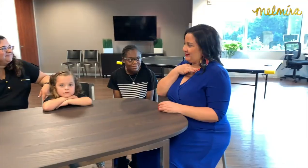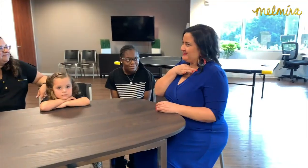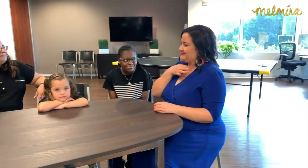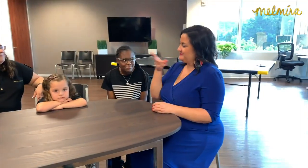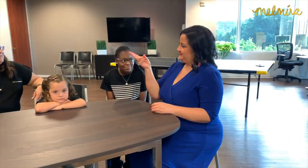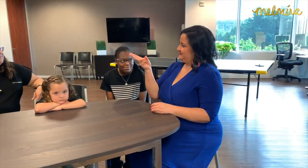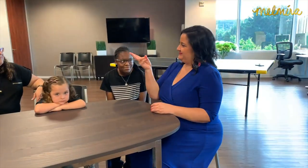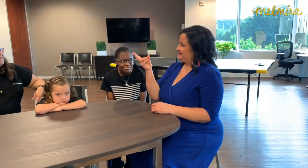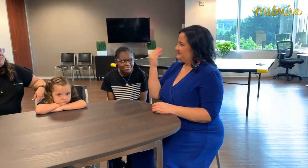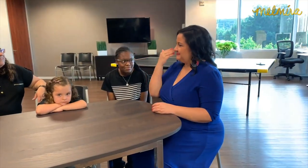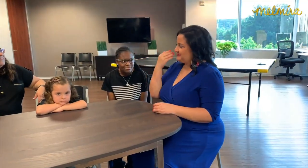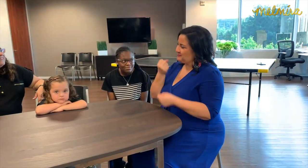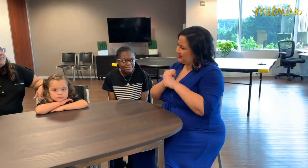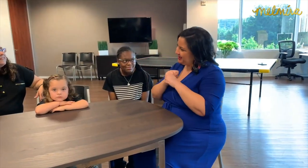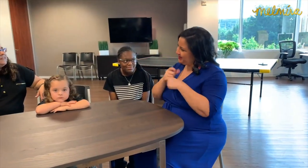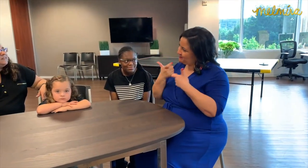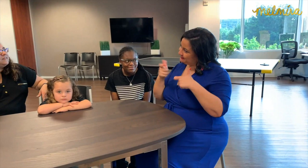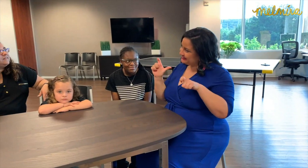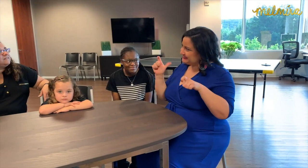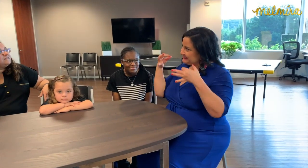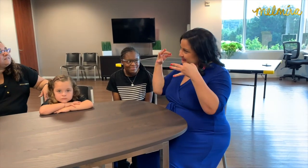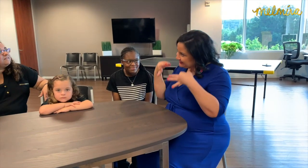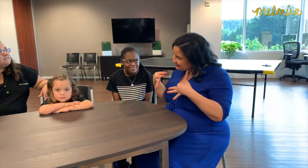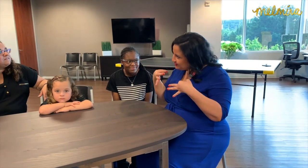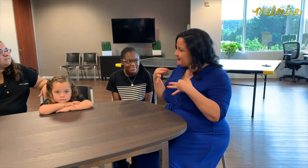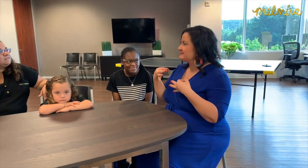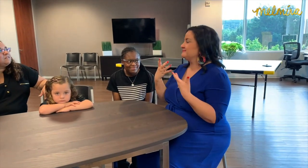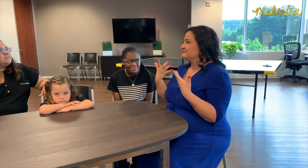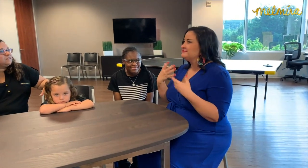I'm curious, you both made a huge decision-